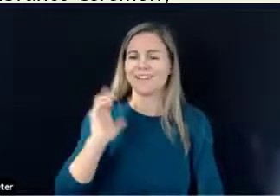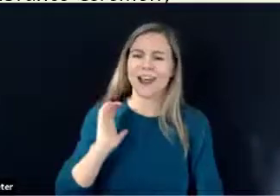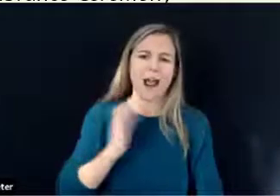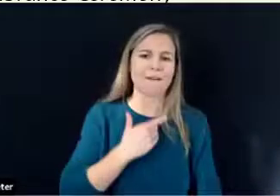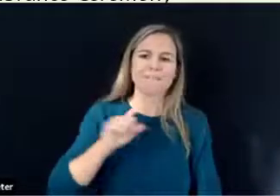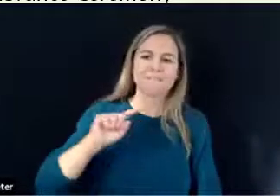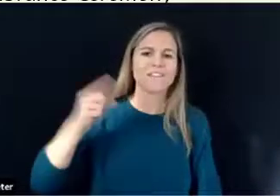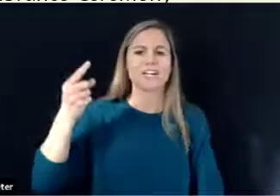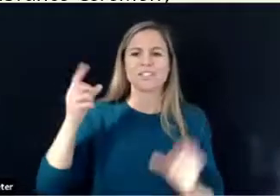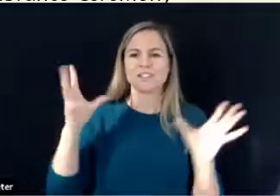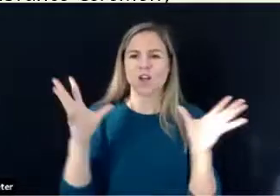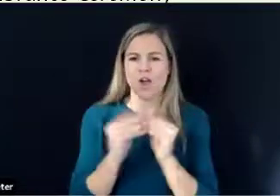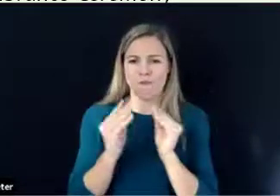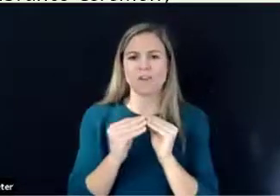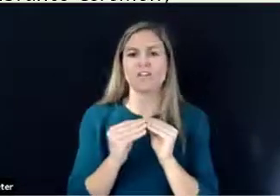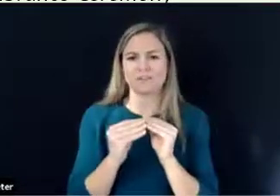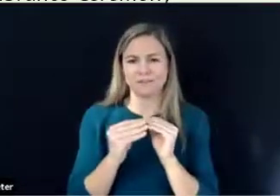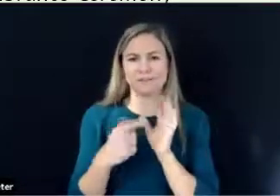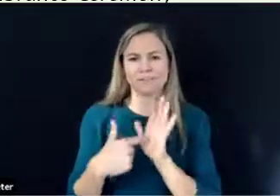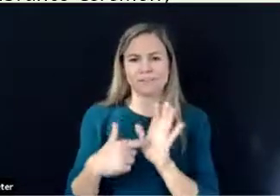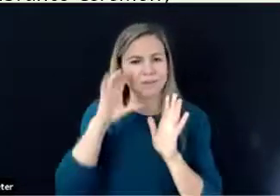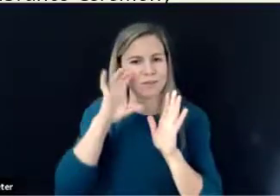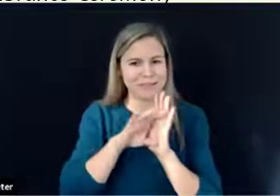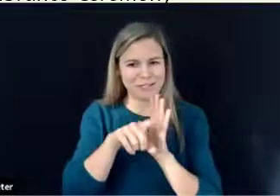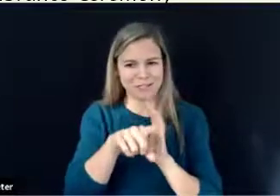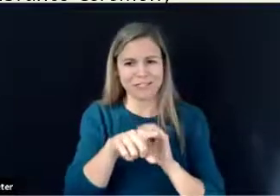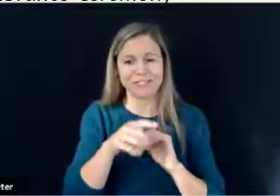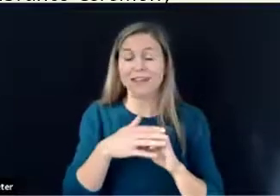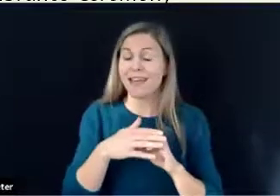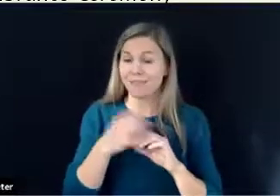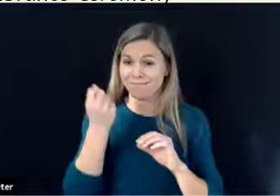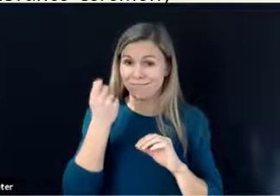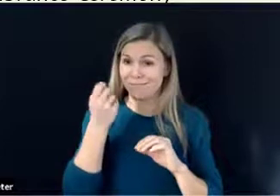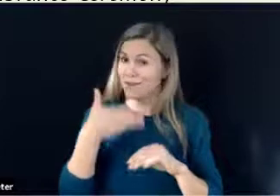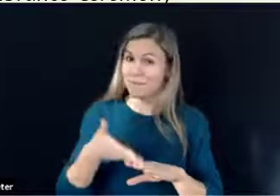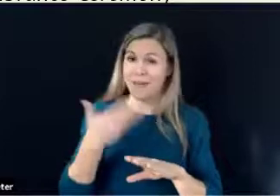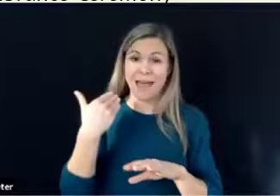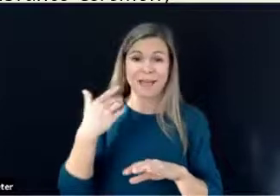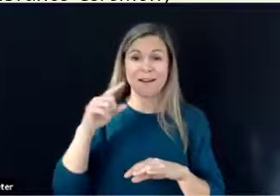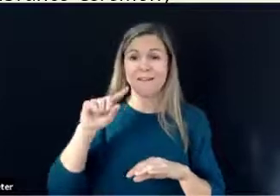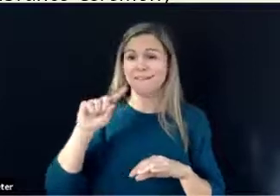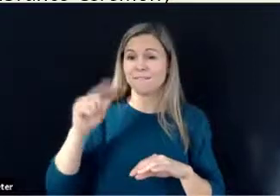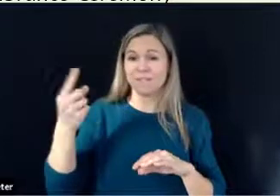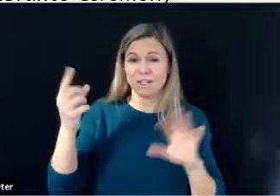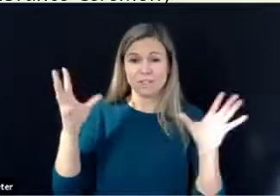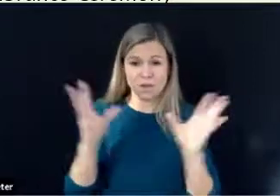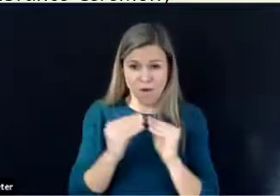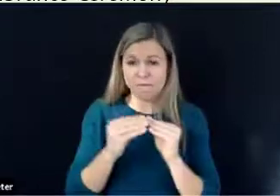And even back at our very first conference, we were supporting bereaved families.